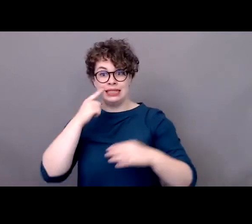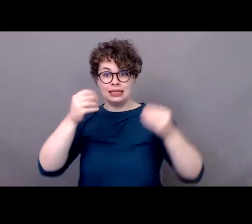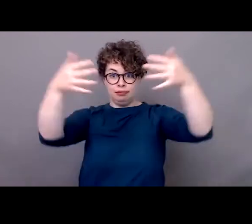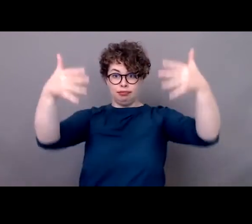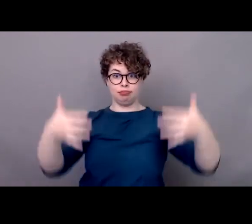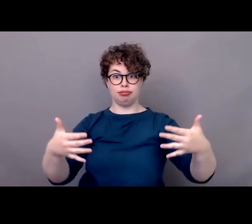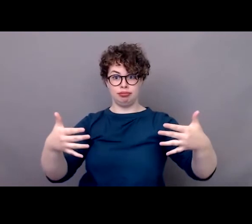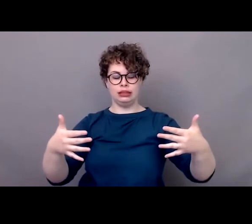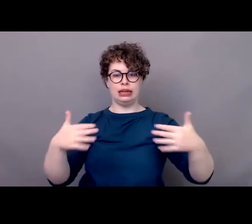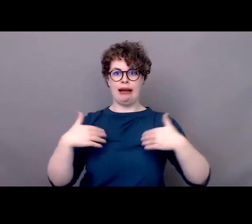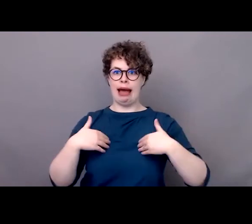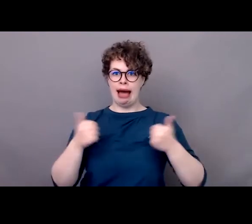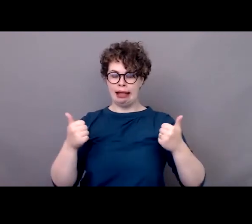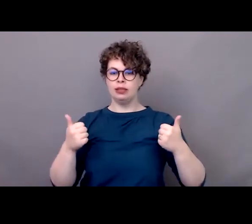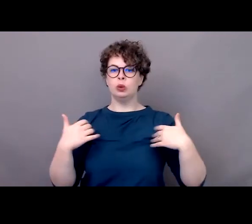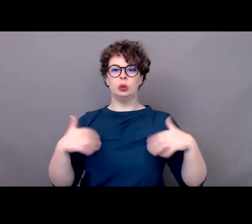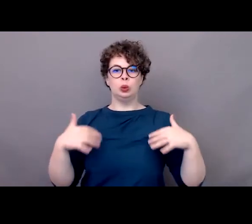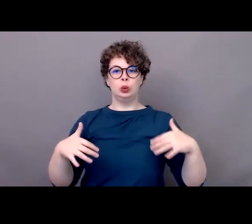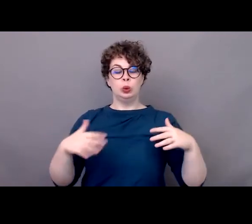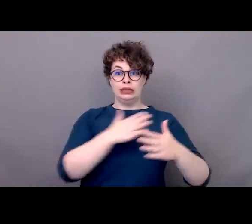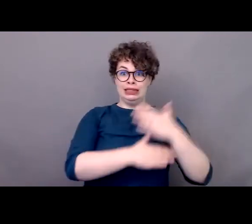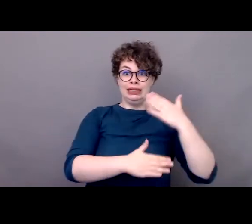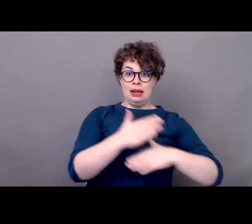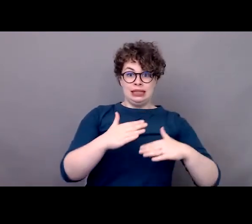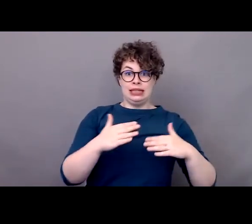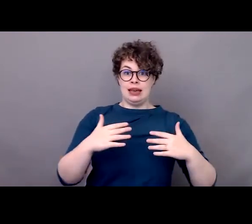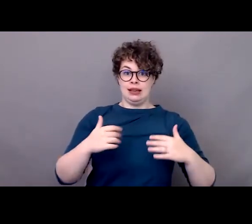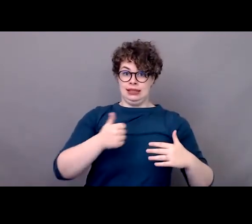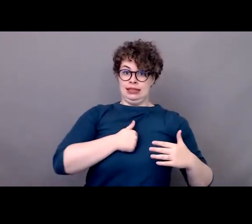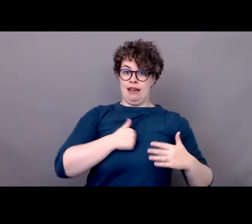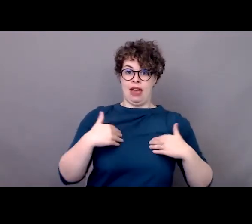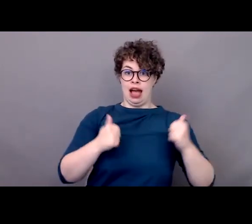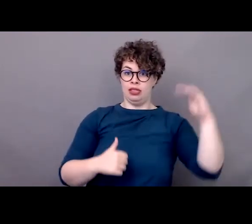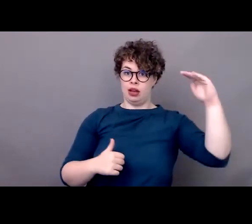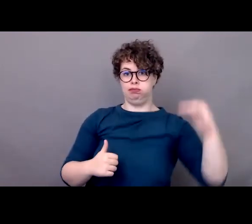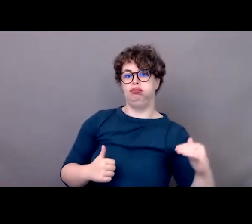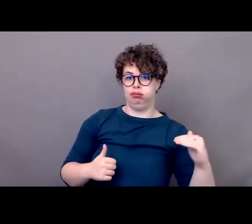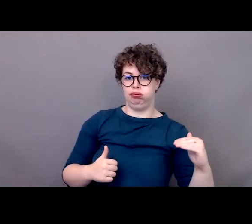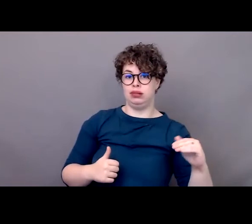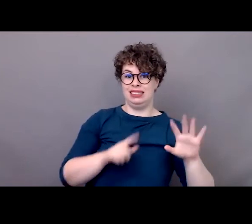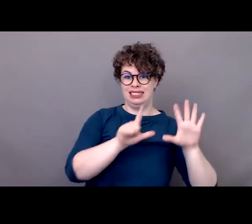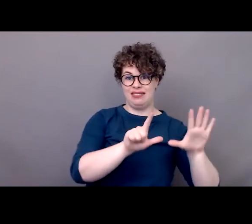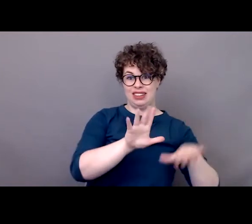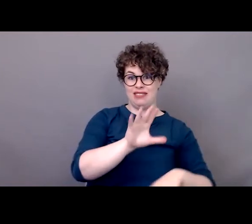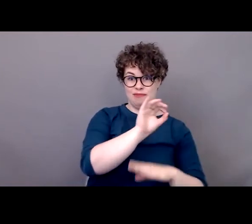75% of people with disabilities, but only 13% of people without disability had poor self-rated